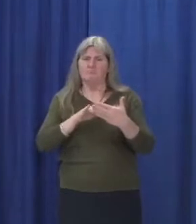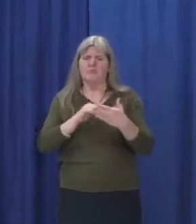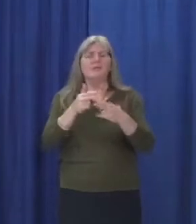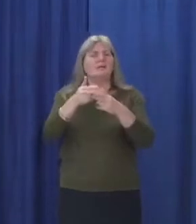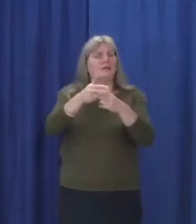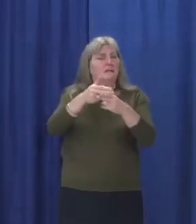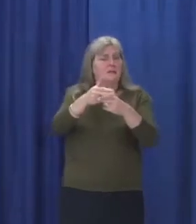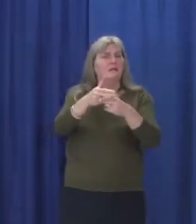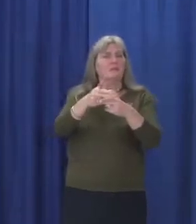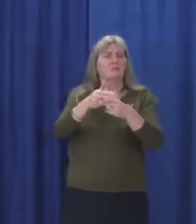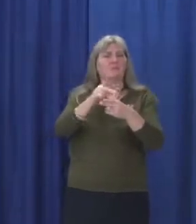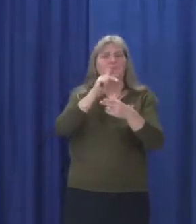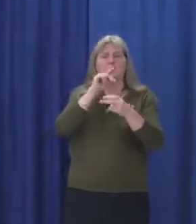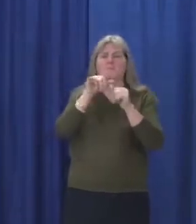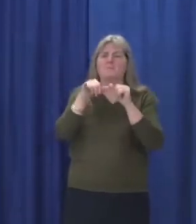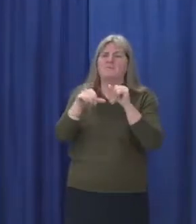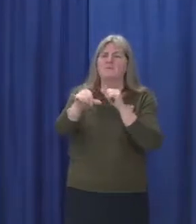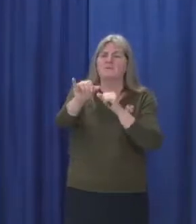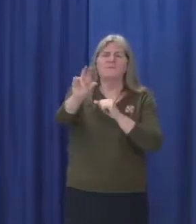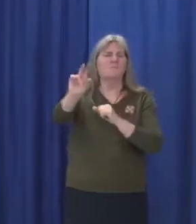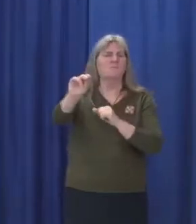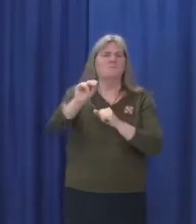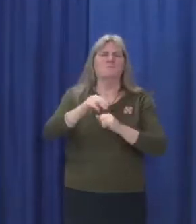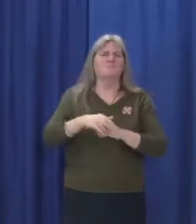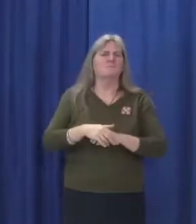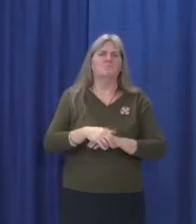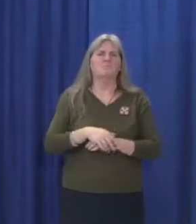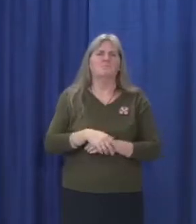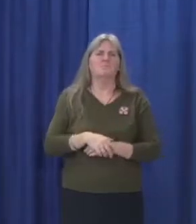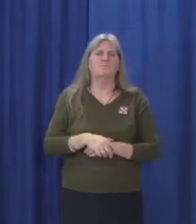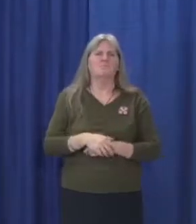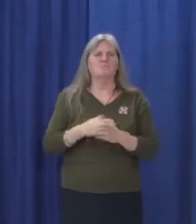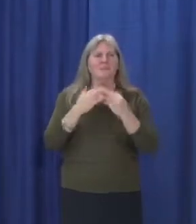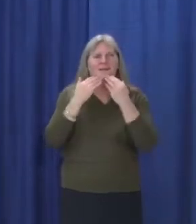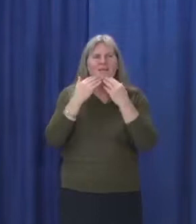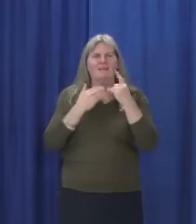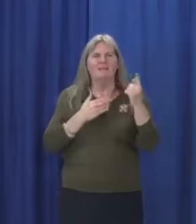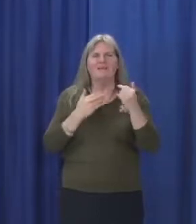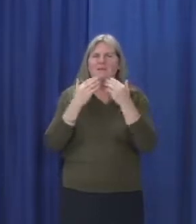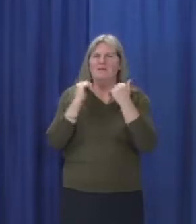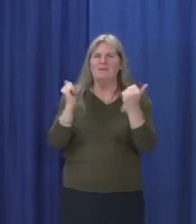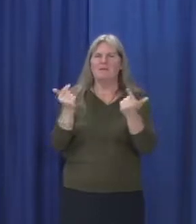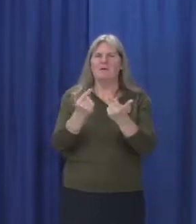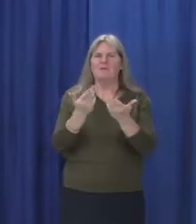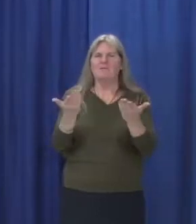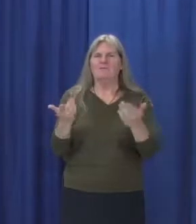but these are temporary measures. I'd like to thank everyone